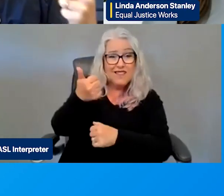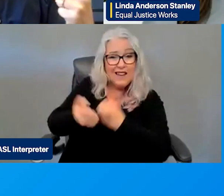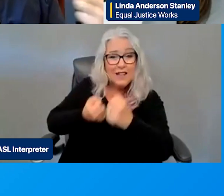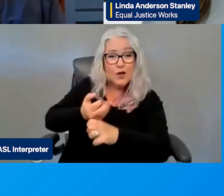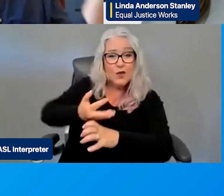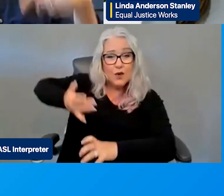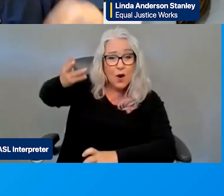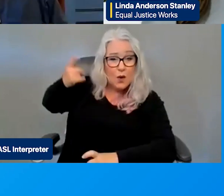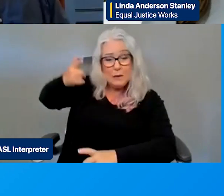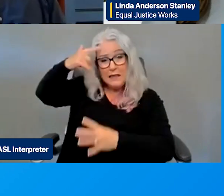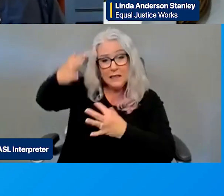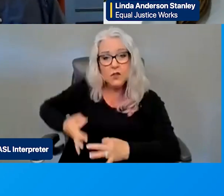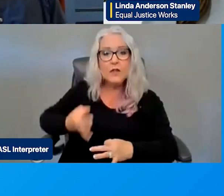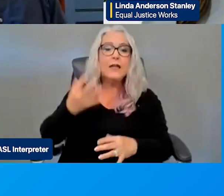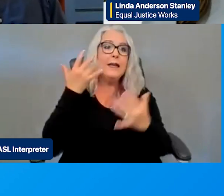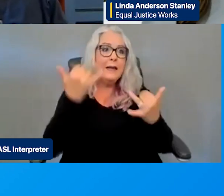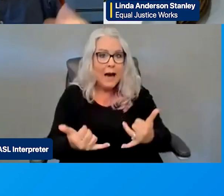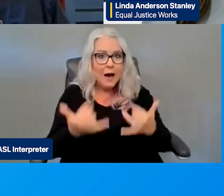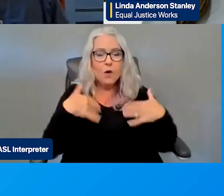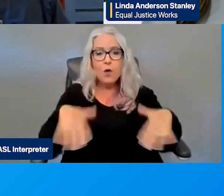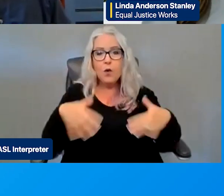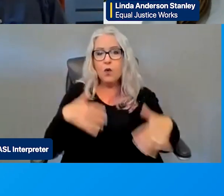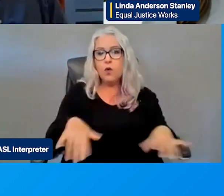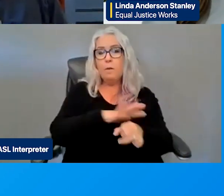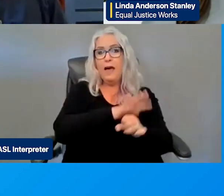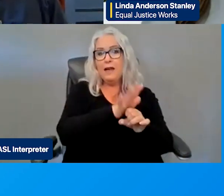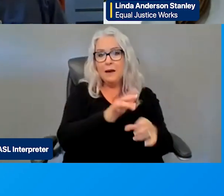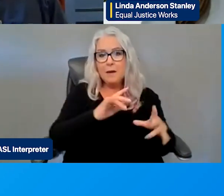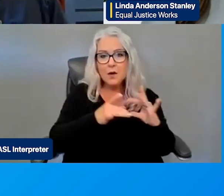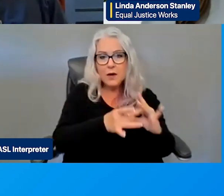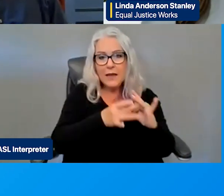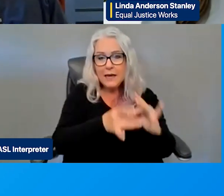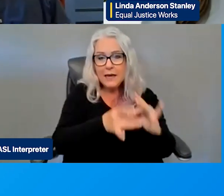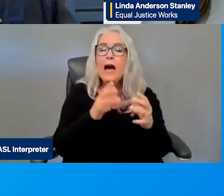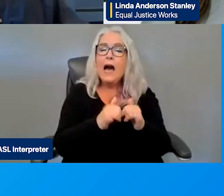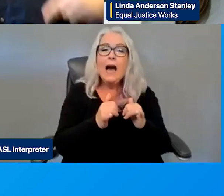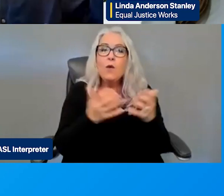example, with the pandemic. And how many things wouldn't have been addressed unless we